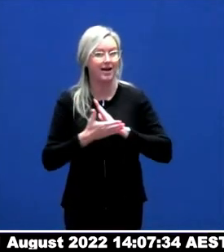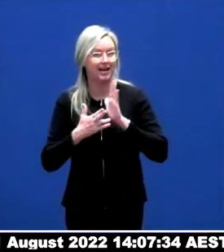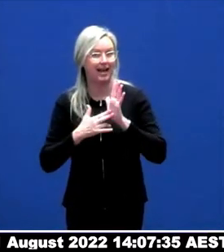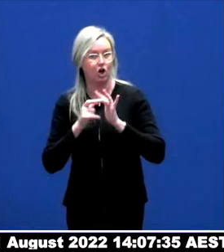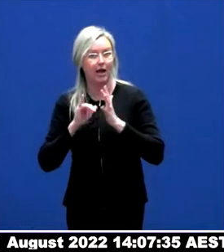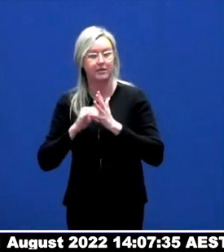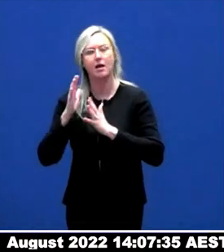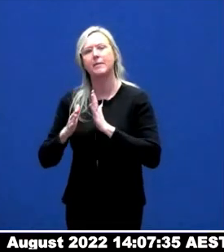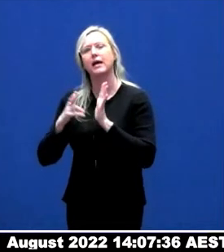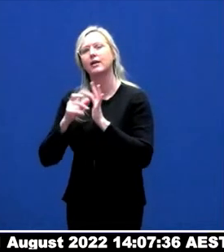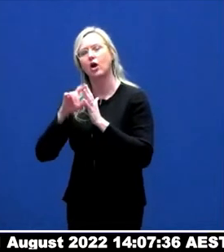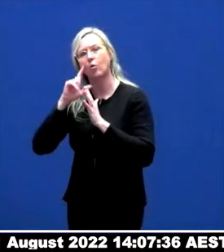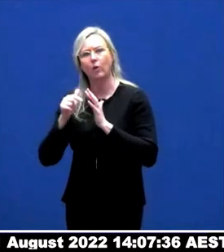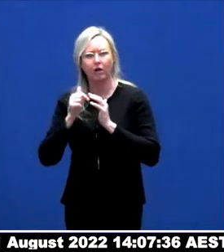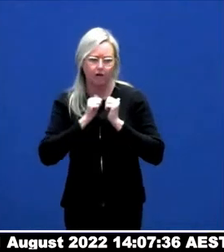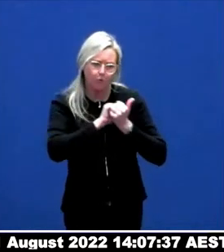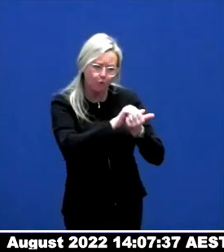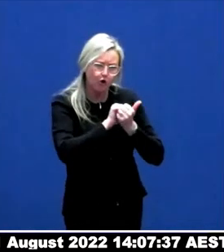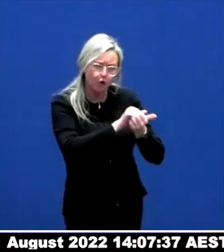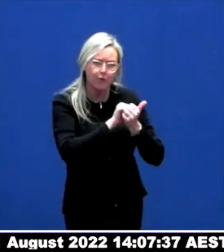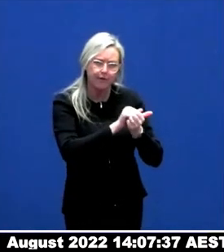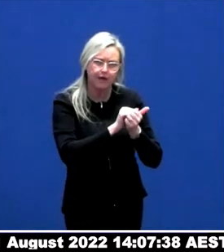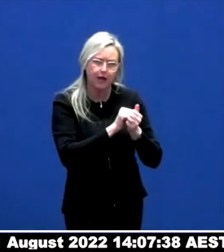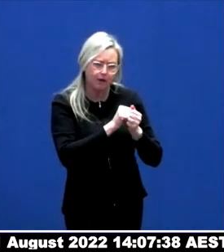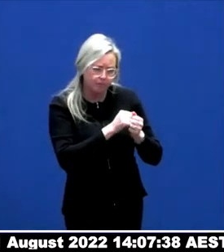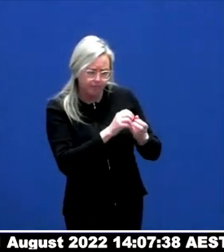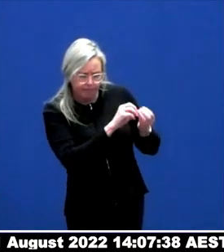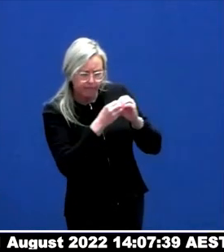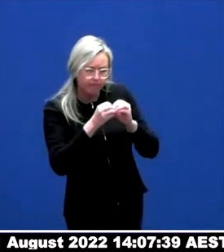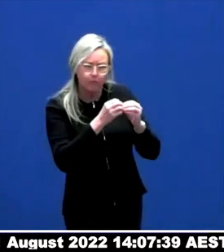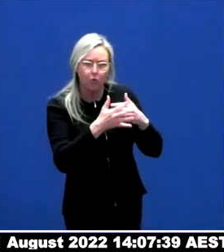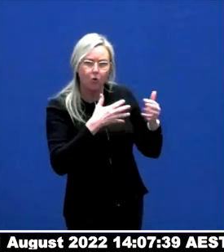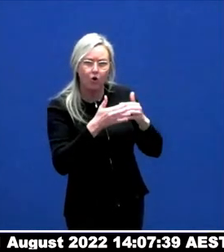closely and provides them with interim accommodation, and there are a number of